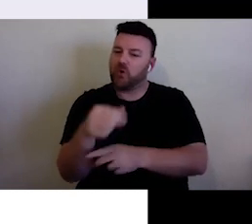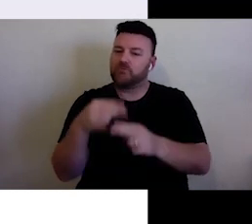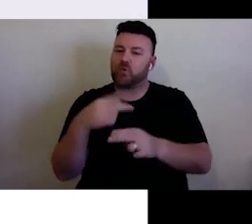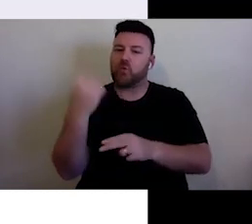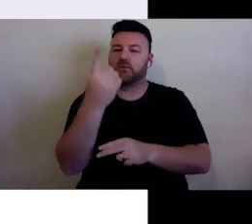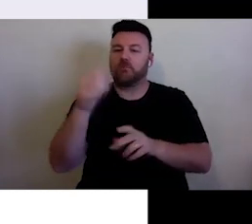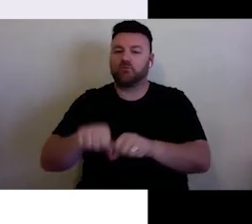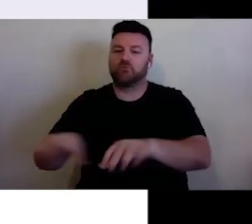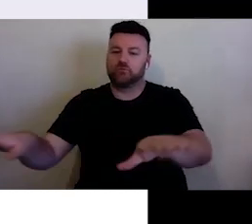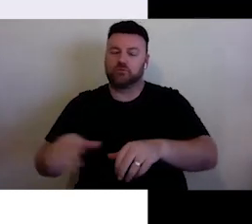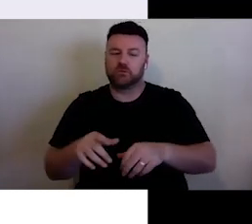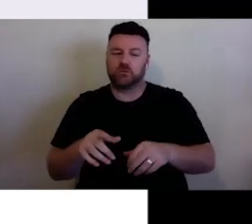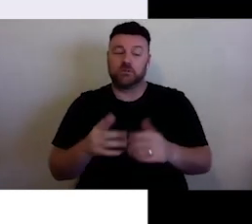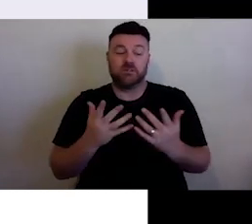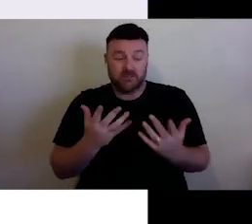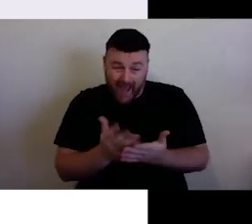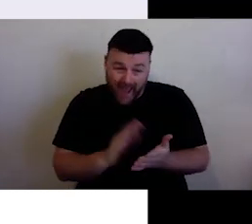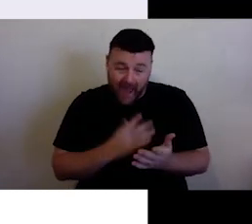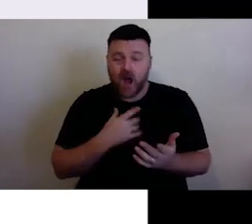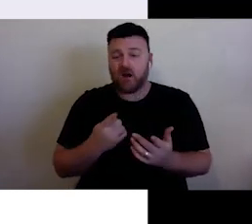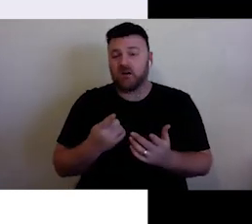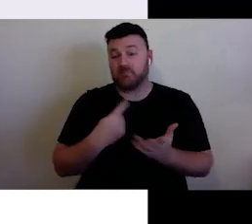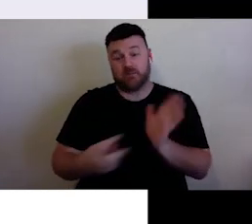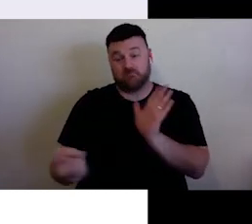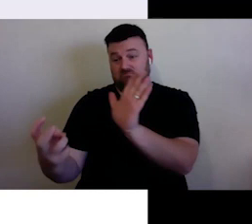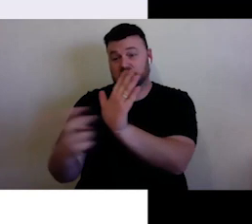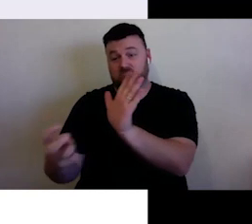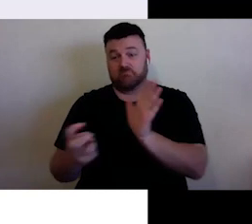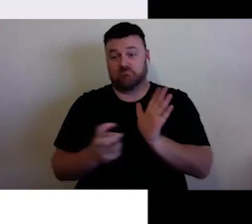get a sign-off on that as well. There are moral rights as well.